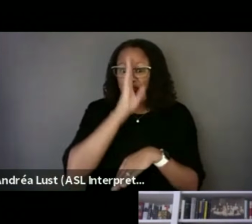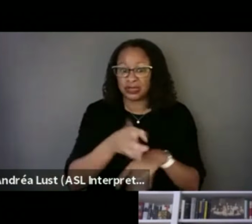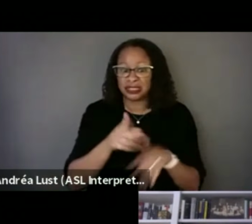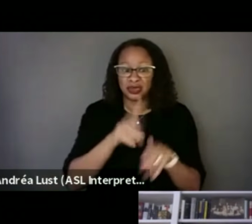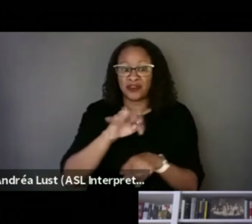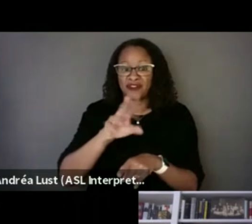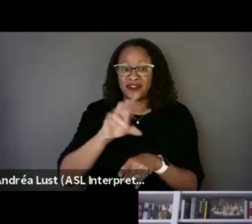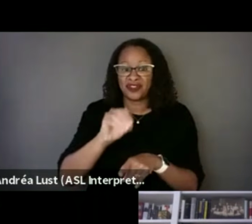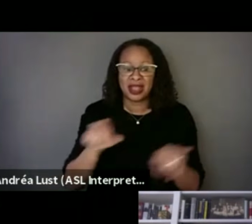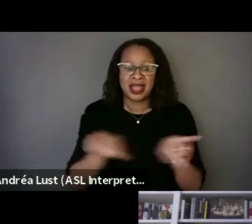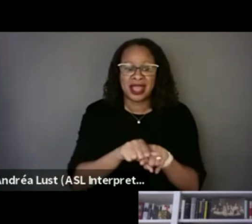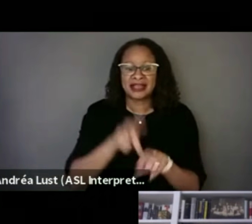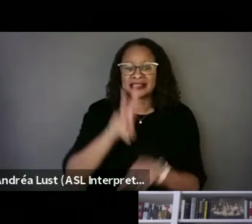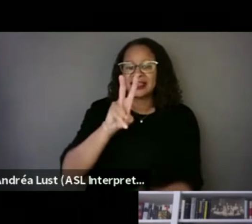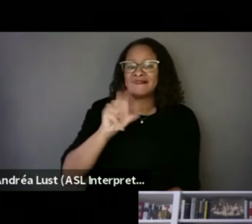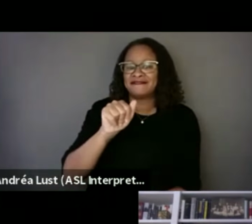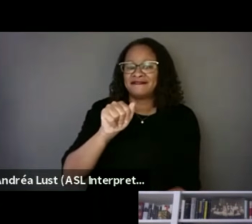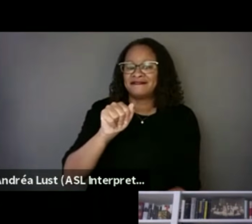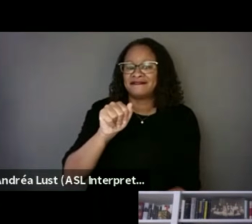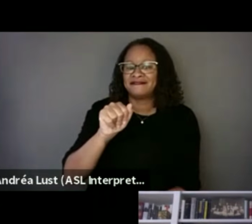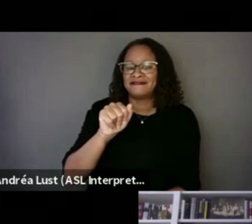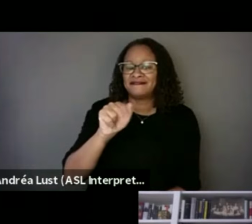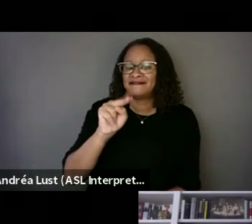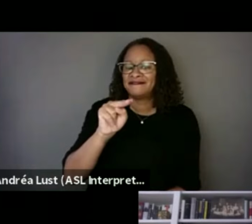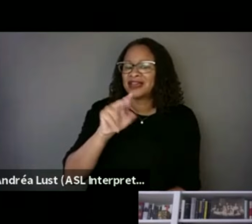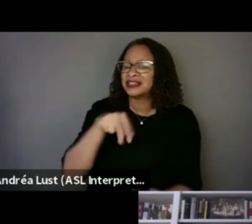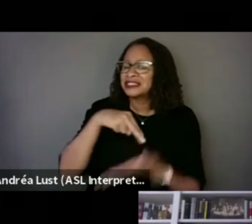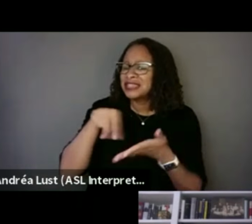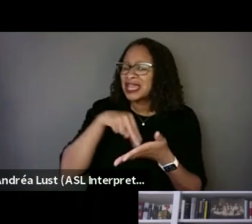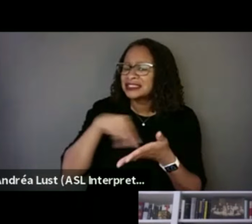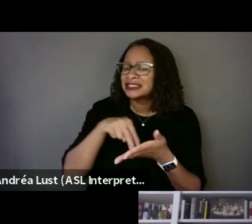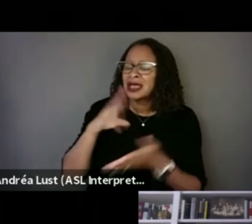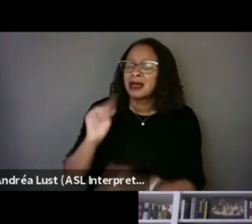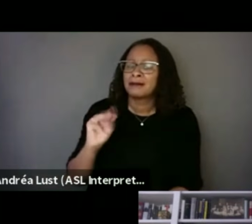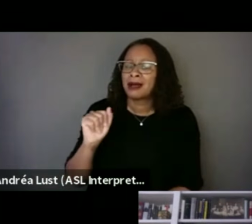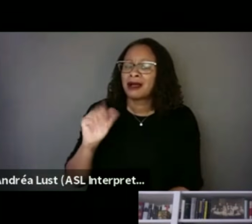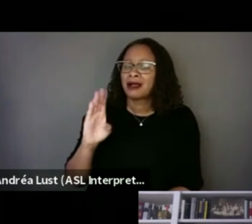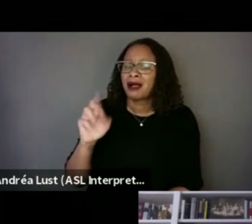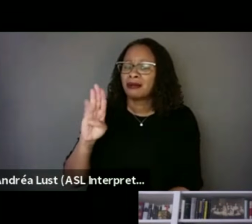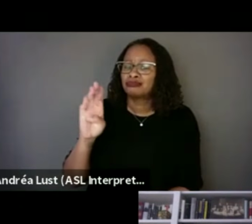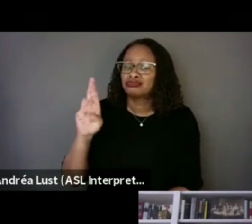as "Dance Macabre". It is on IMDb, and I kind of want to see it someday. Have you seen it?